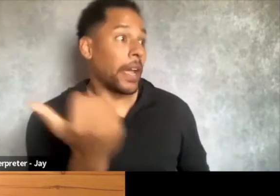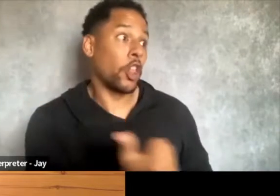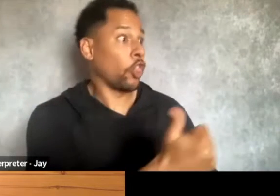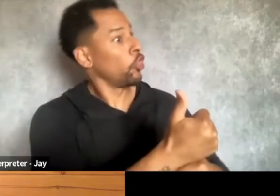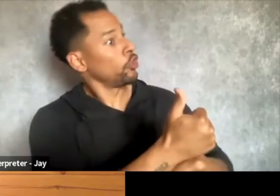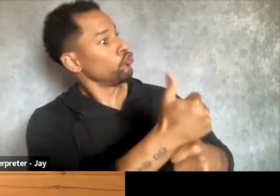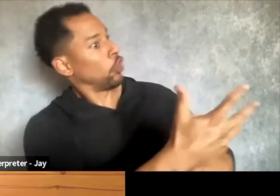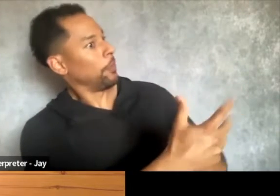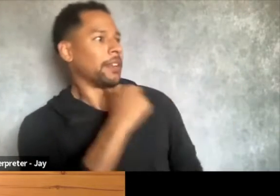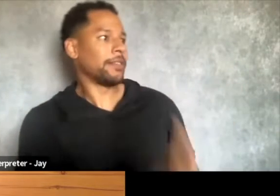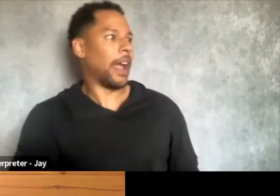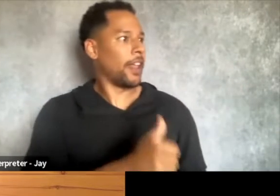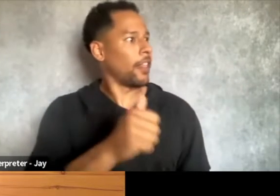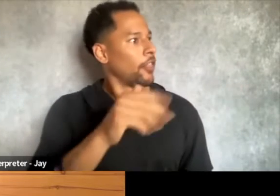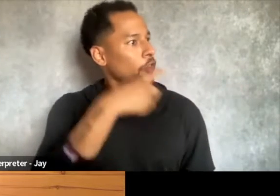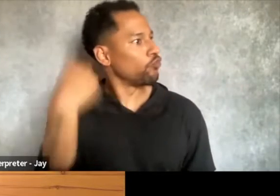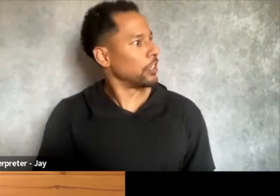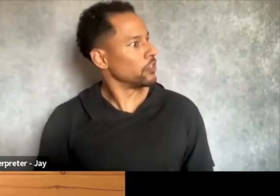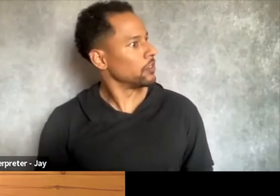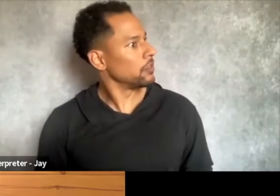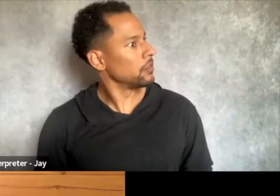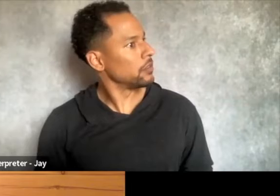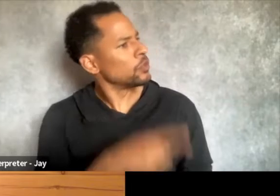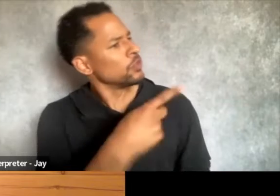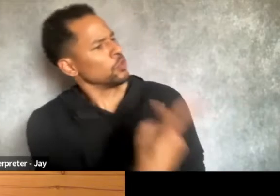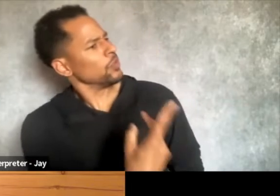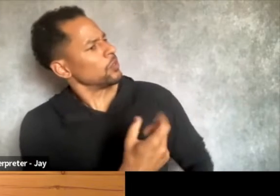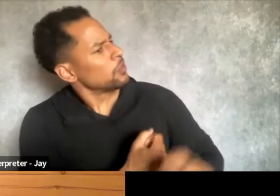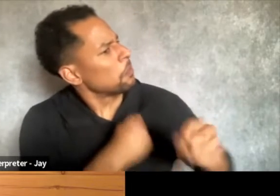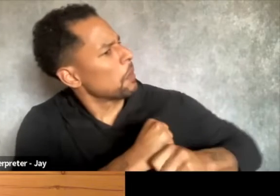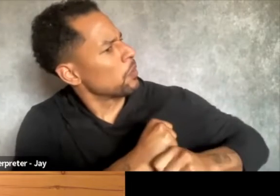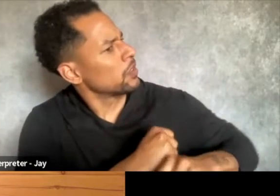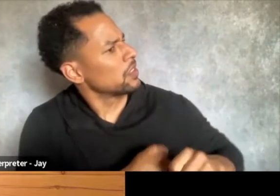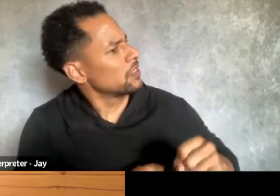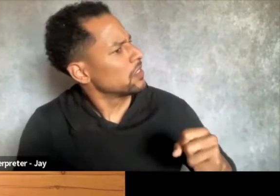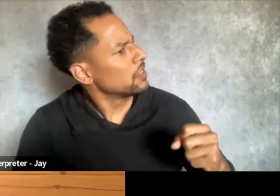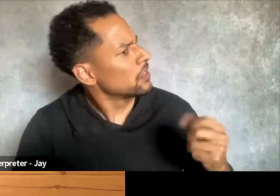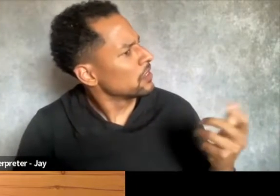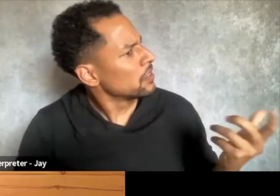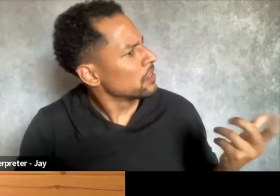You and I were supposed to look out for each other. There were limits on how much we could know